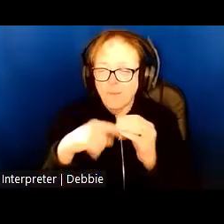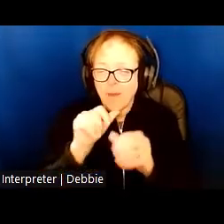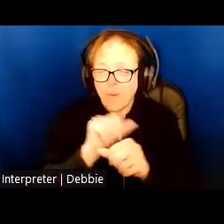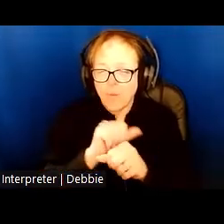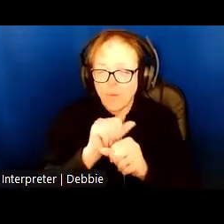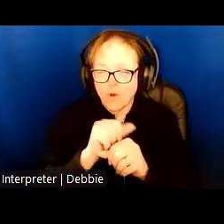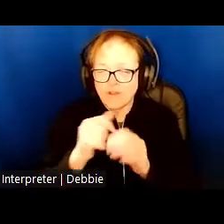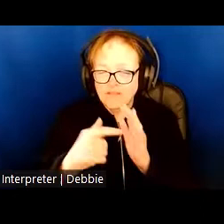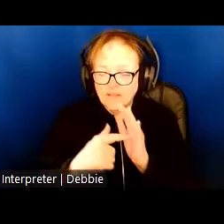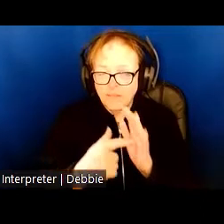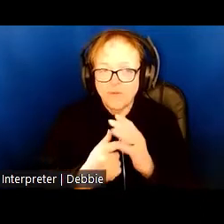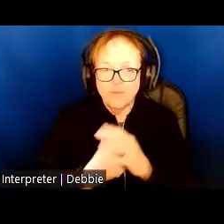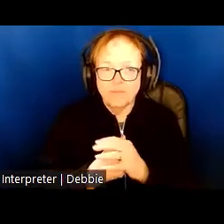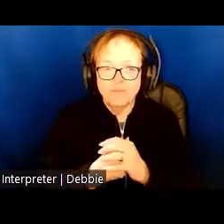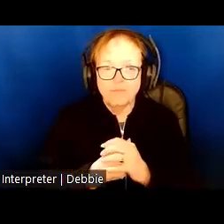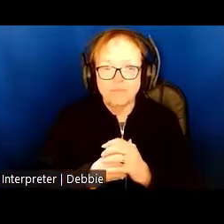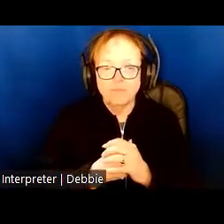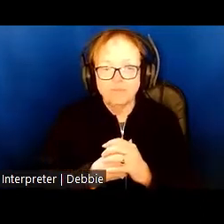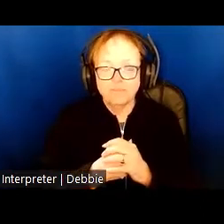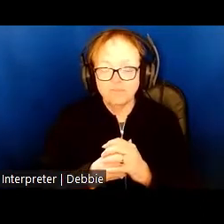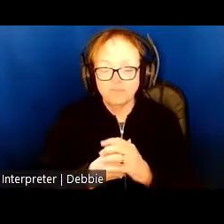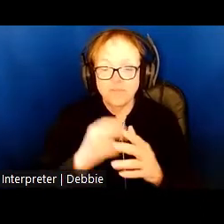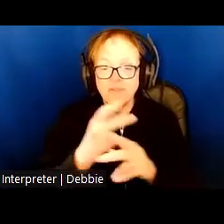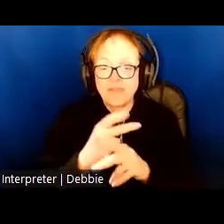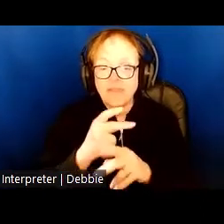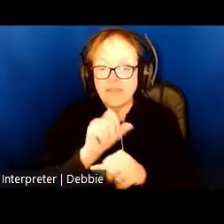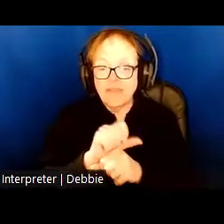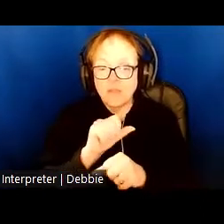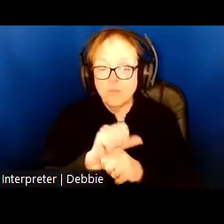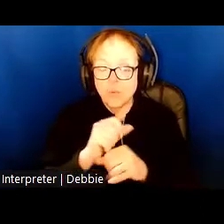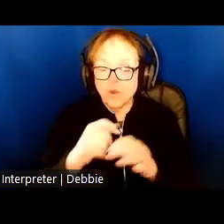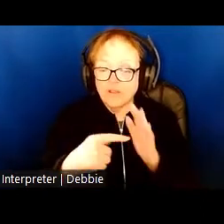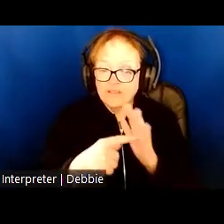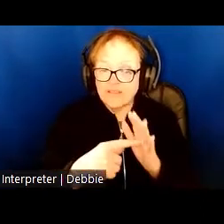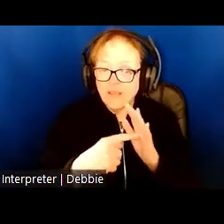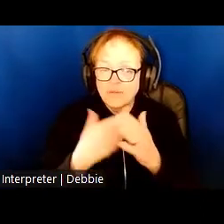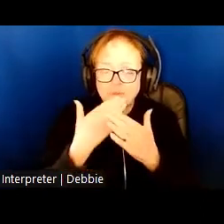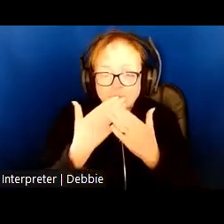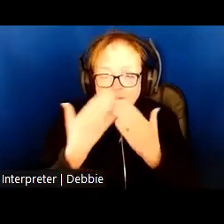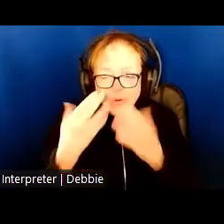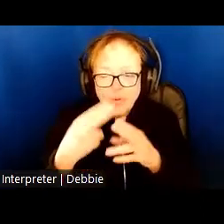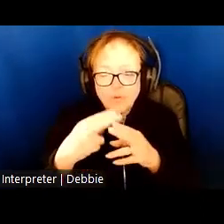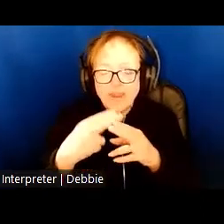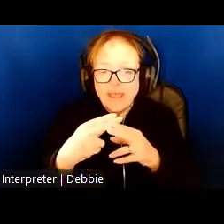Keep your work samples and work sample information anonymous! Be sure to carefully review your